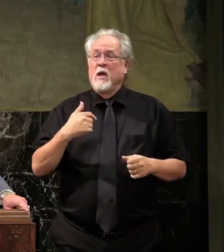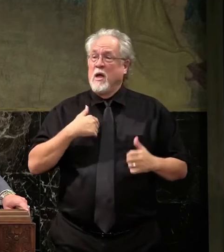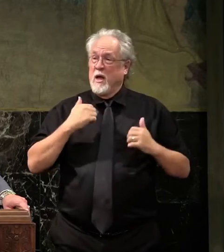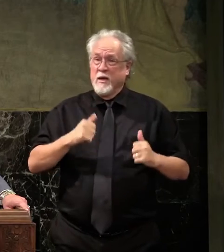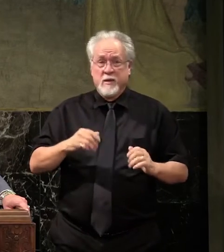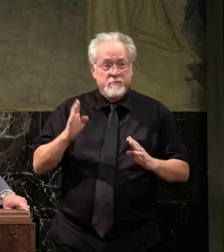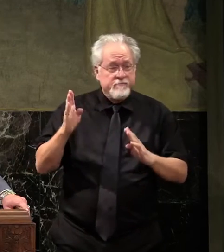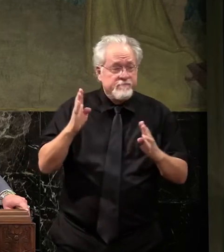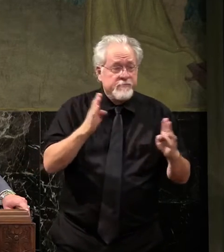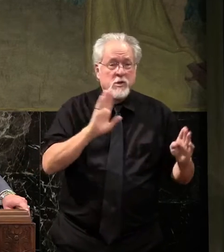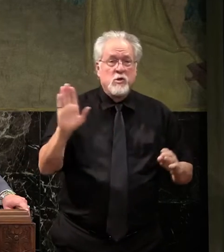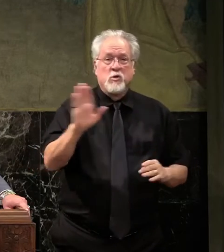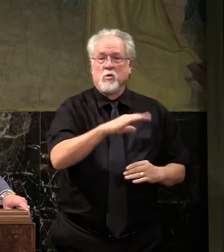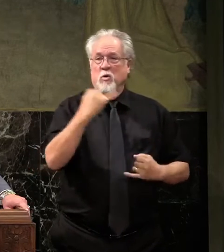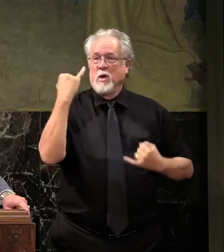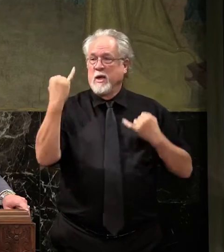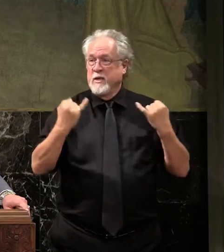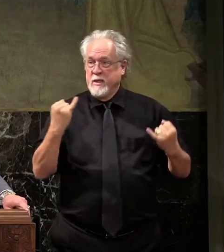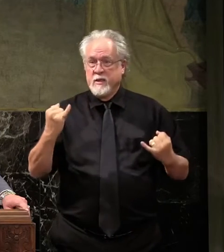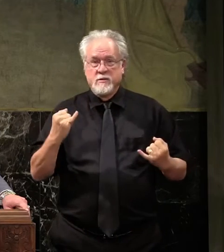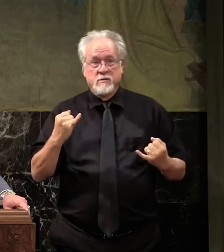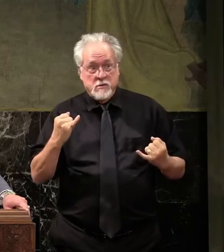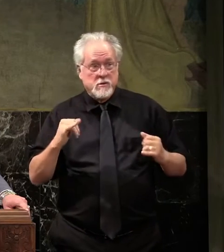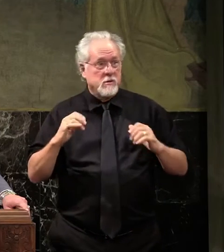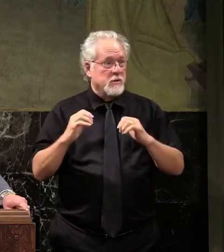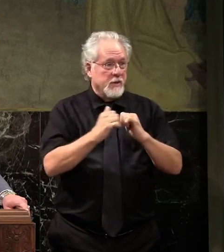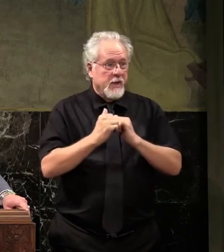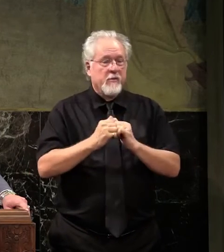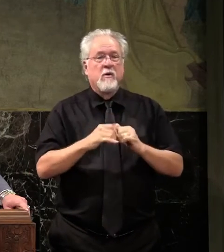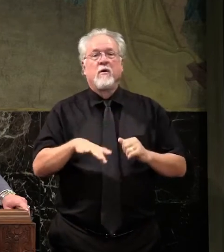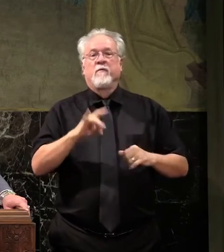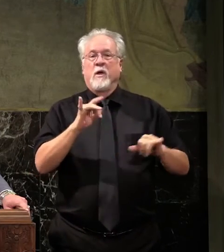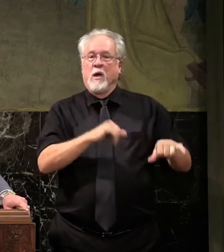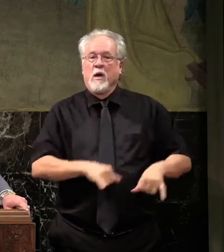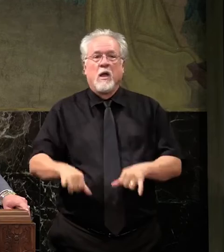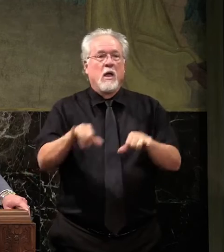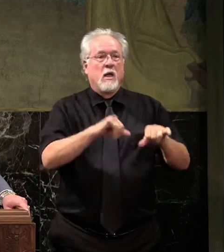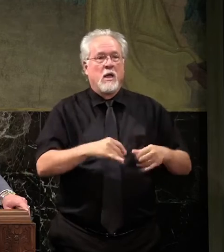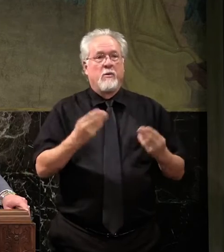to your ideas so that together we can find common ground and move forward and